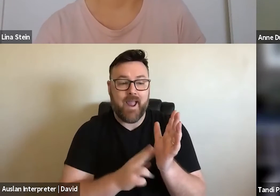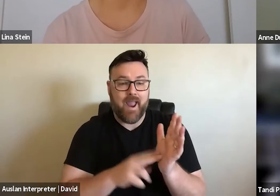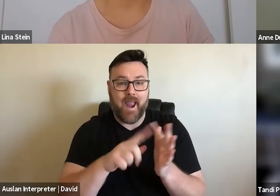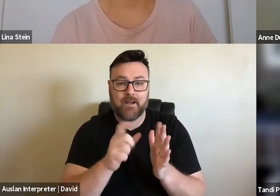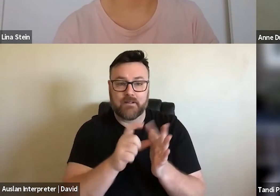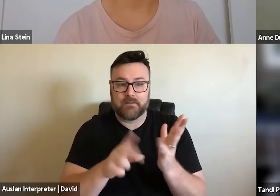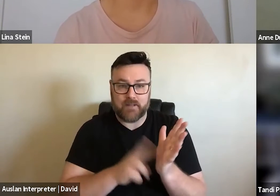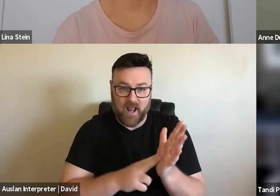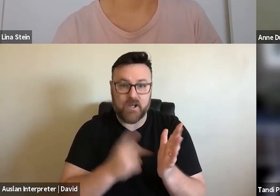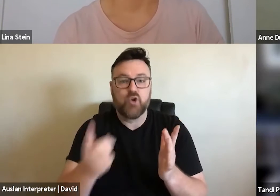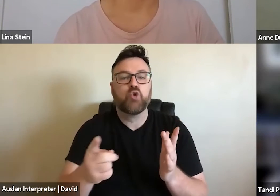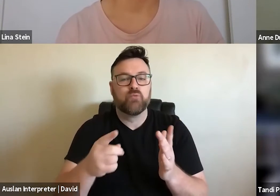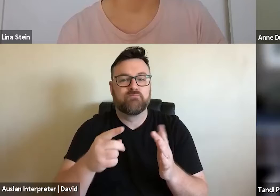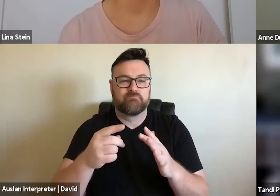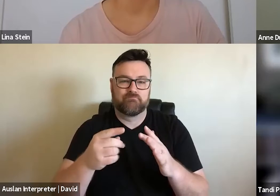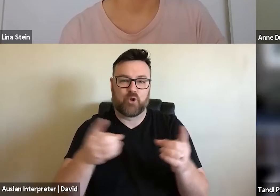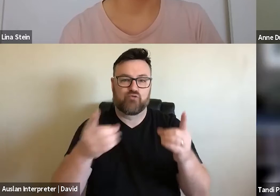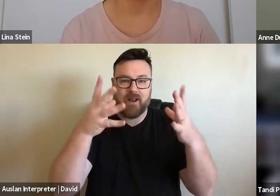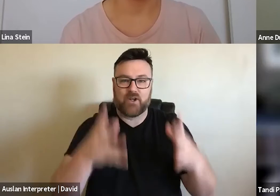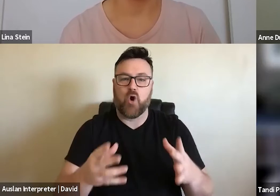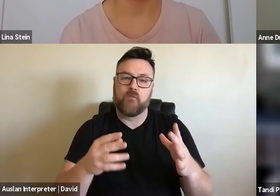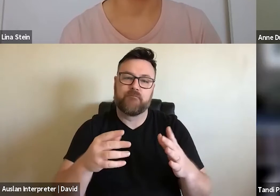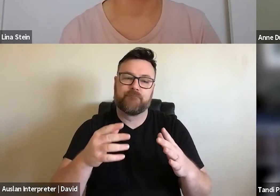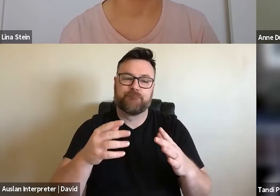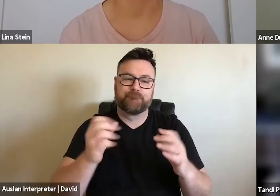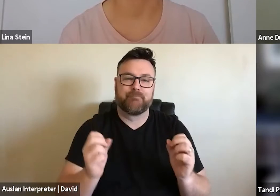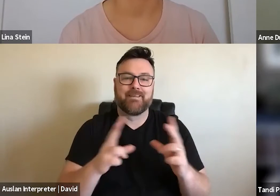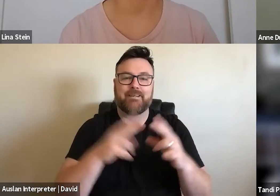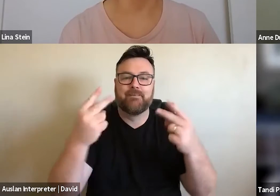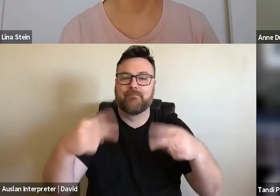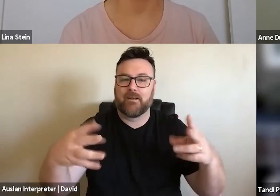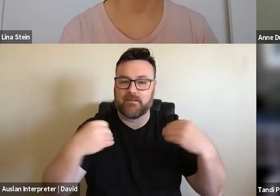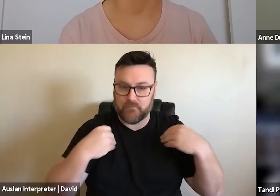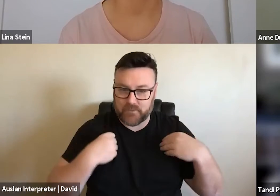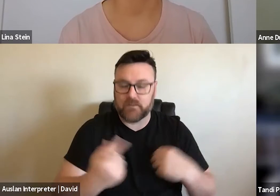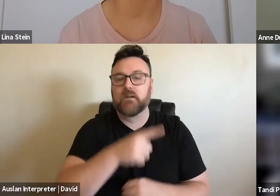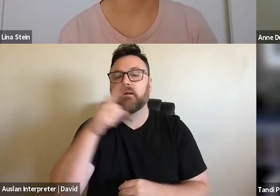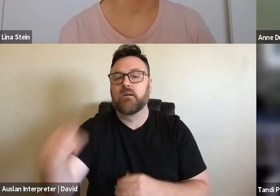the Sydney dance company will be discussing some strategies for how you can reach and